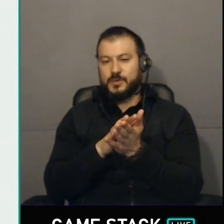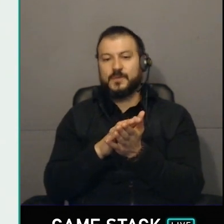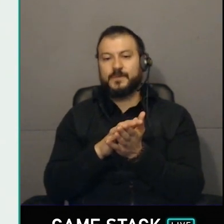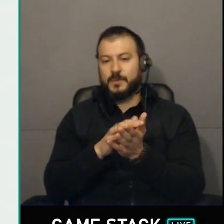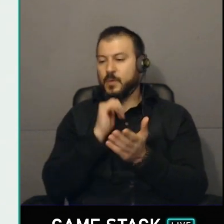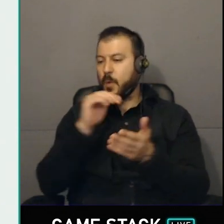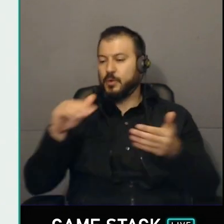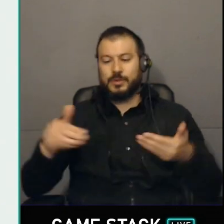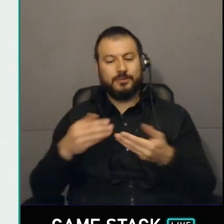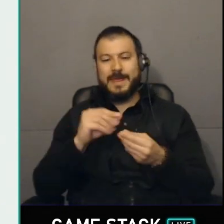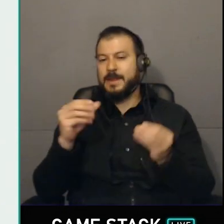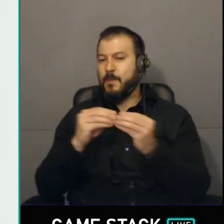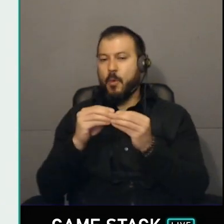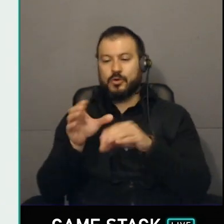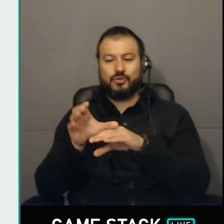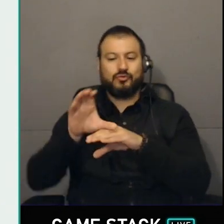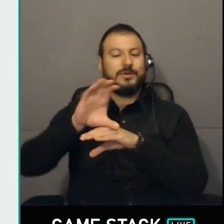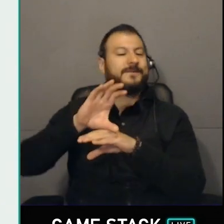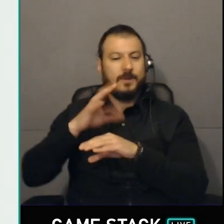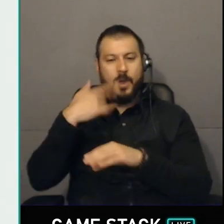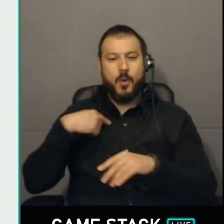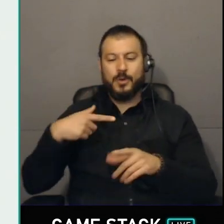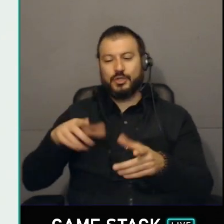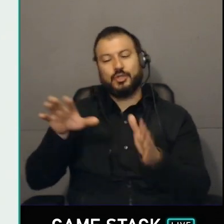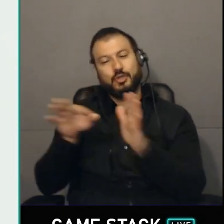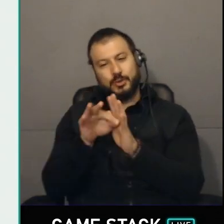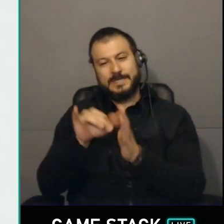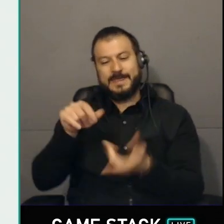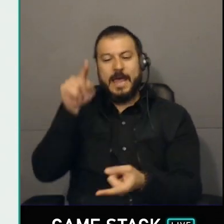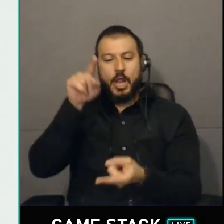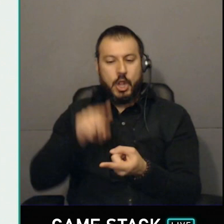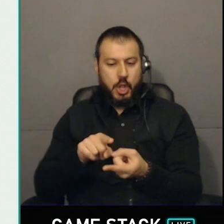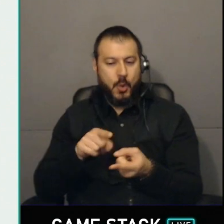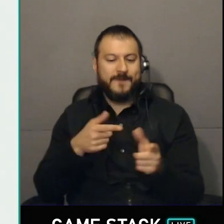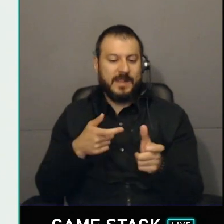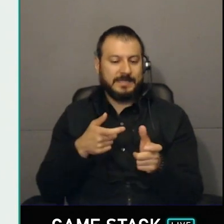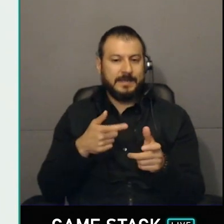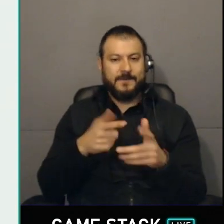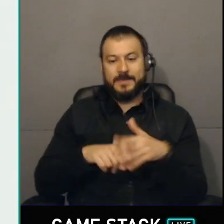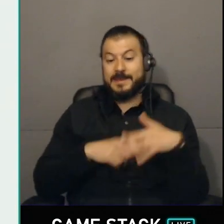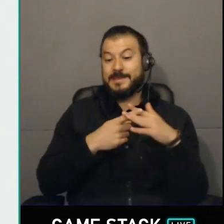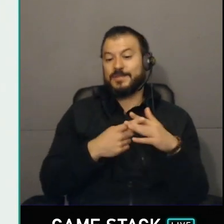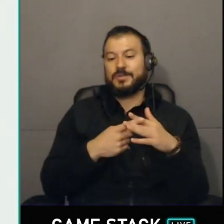choosing the lower of the velocities between initial velocity and intermediate velocity.